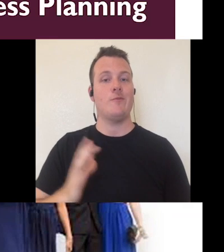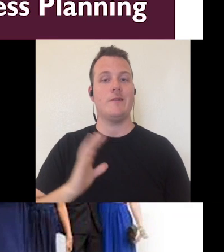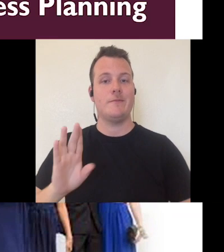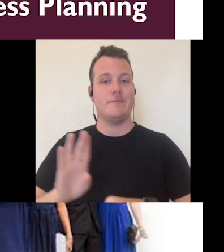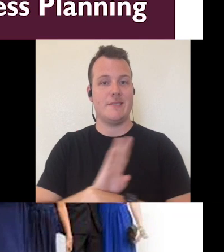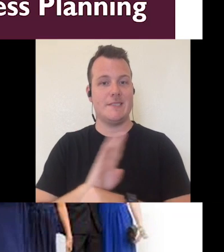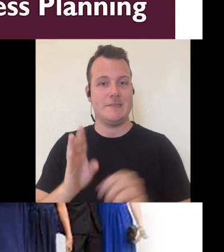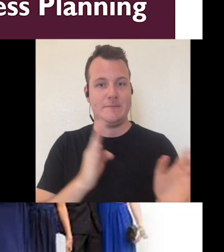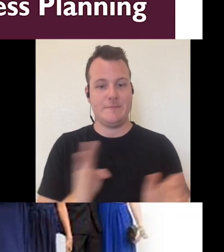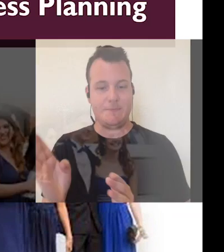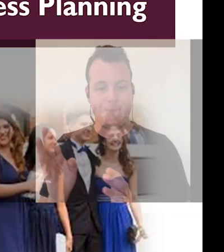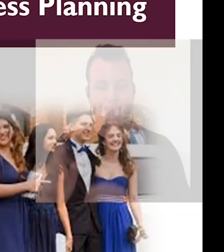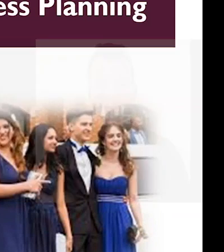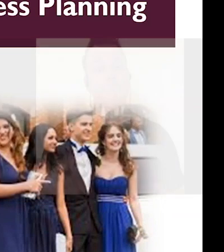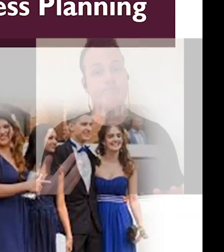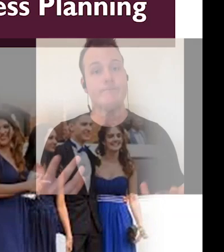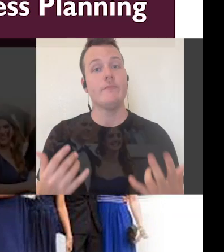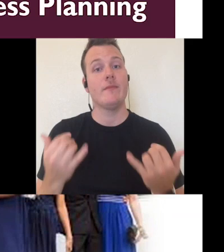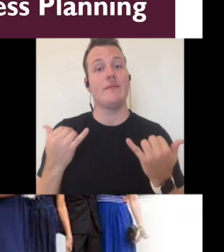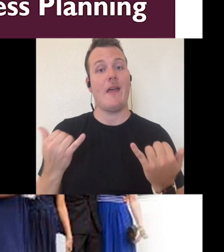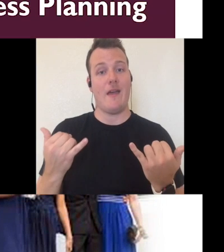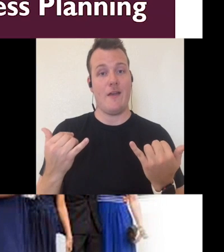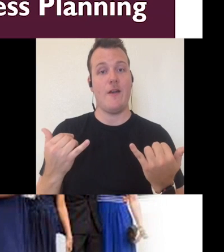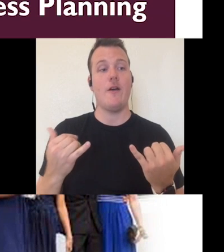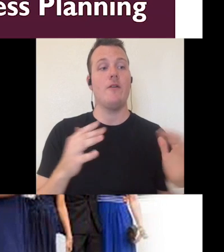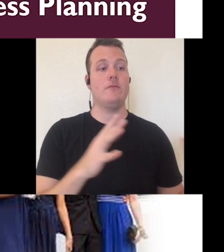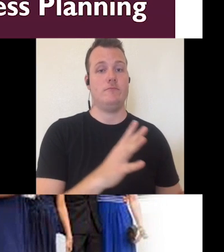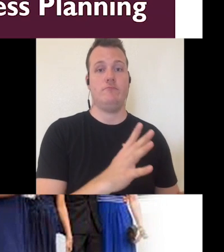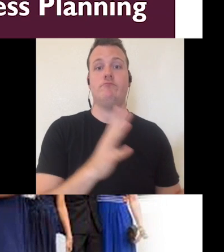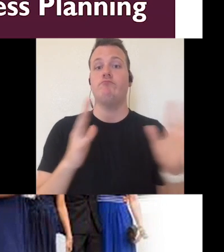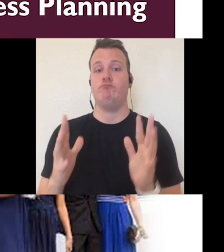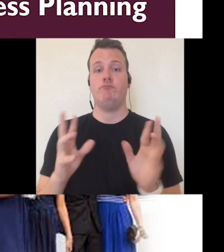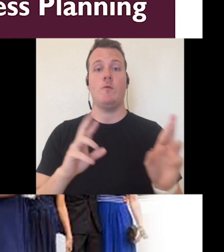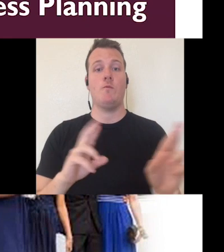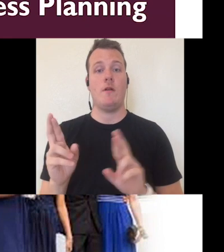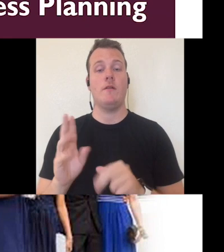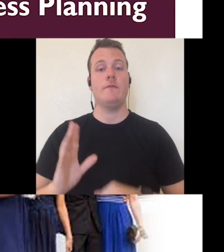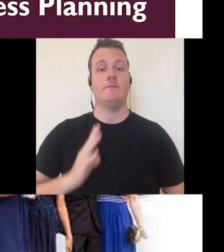You know these, this is really 21st century business planning. This is how